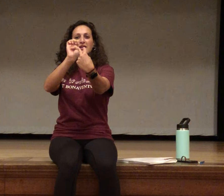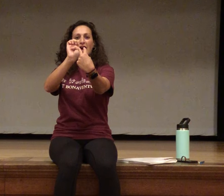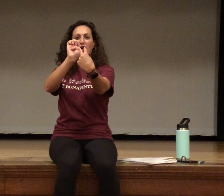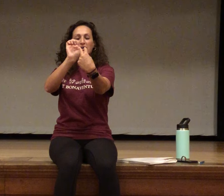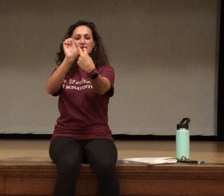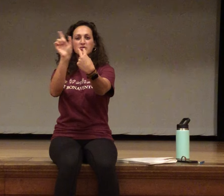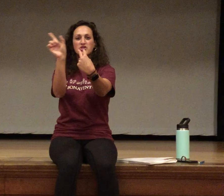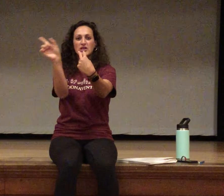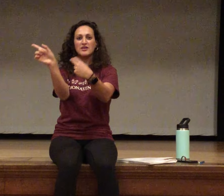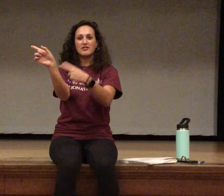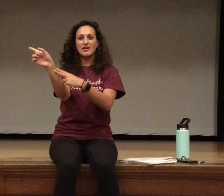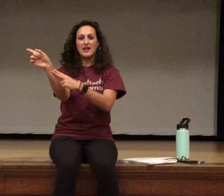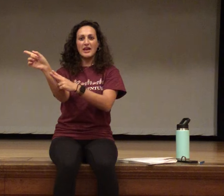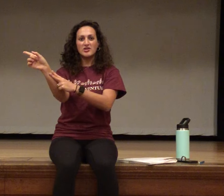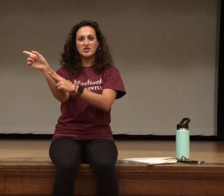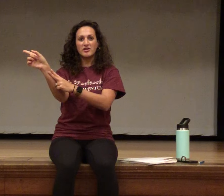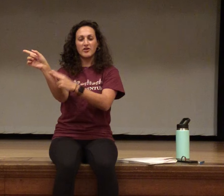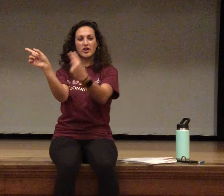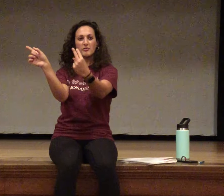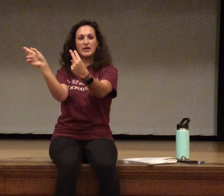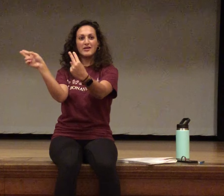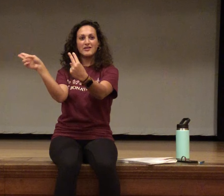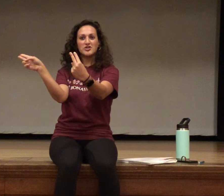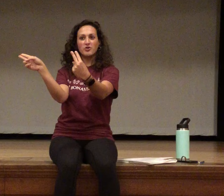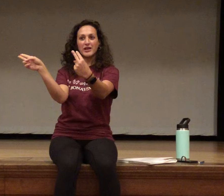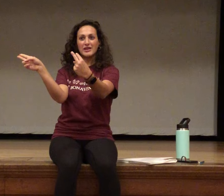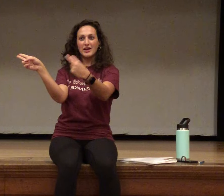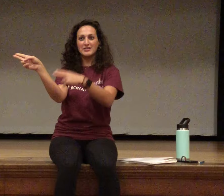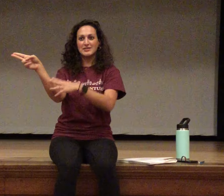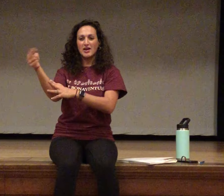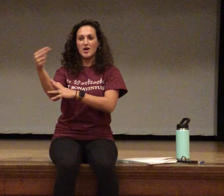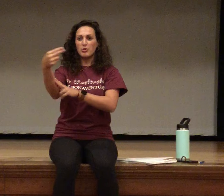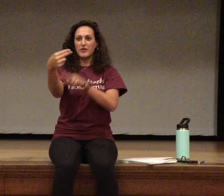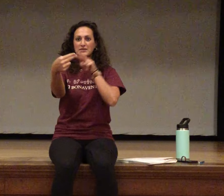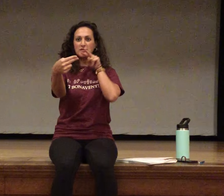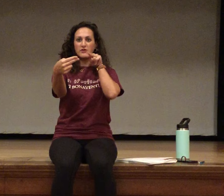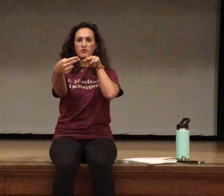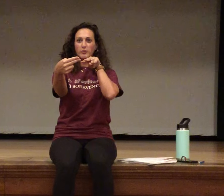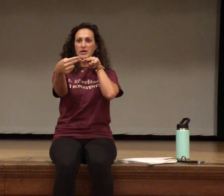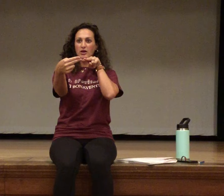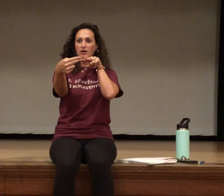now except G and H they're going to be shown like this but that's the view from here